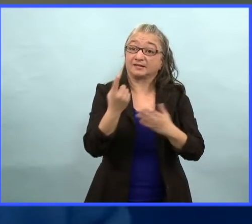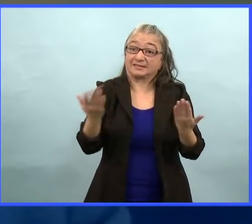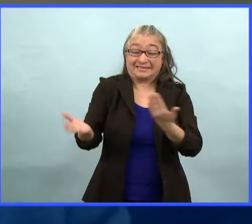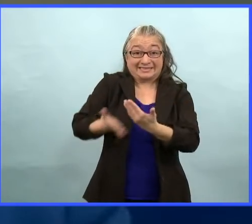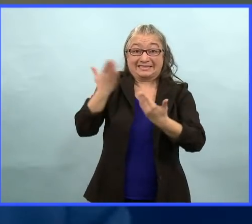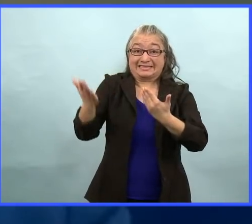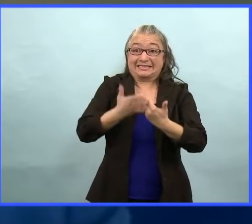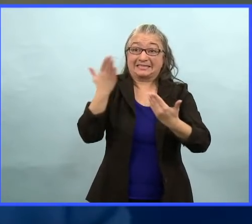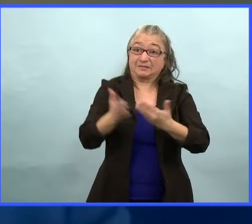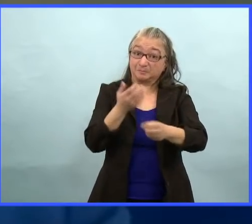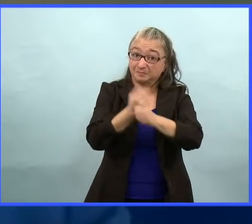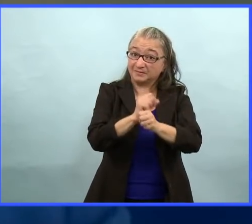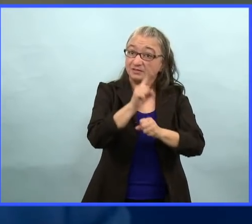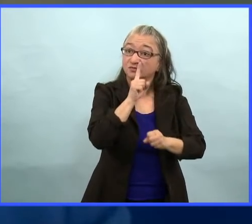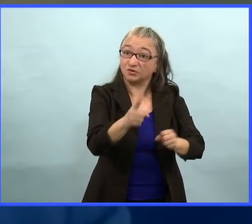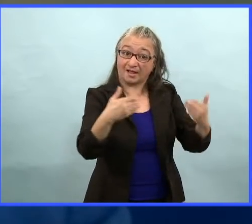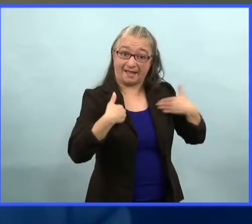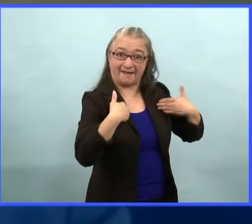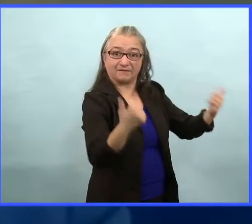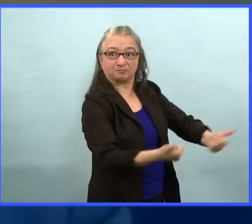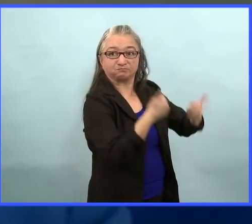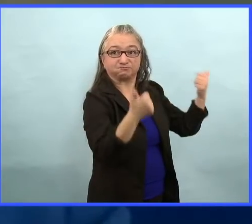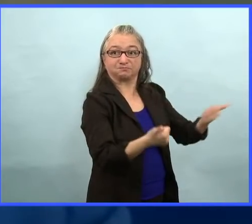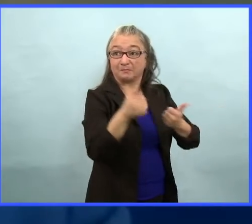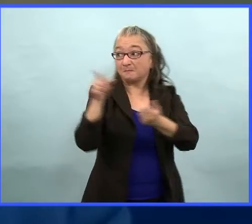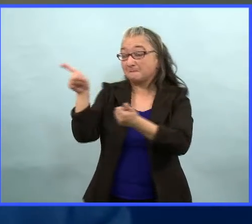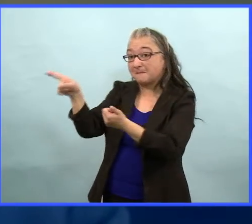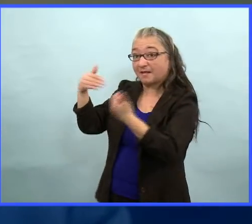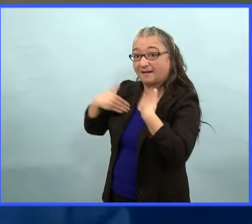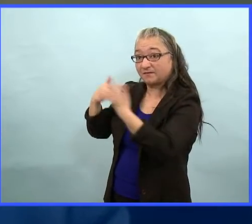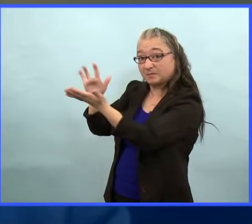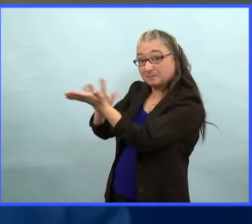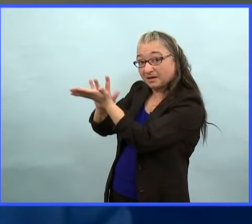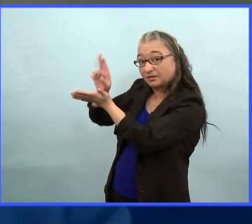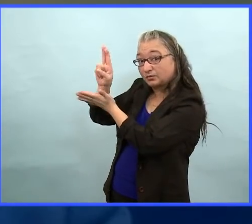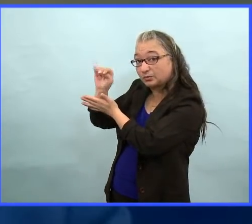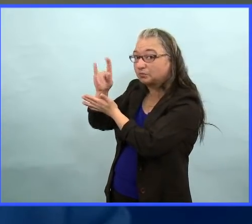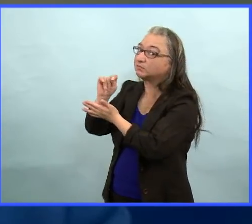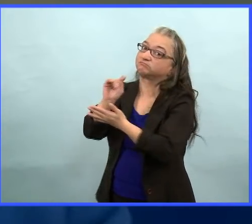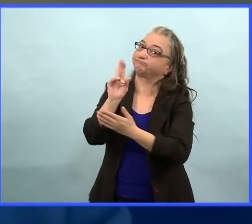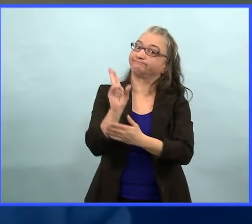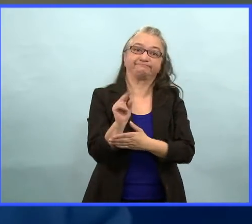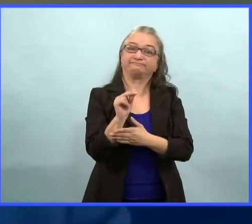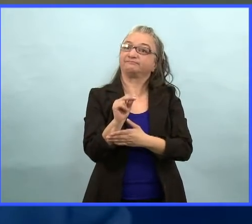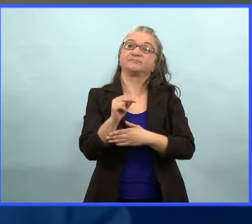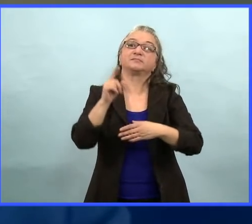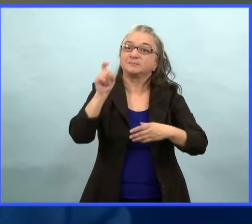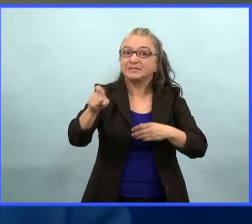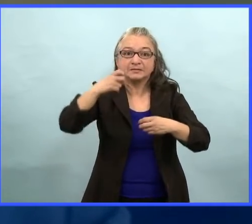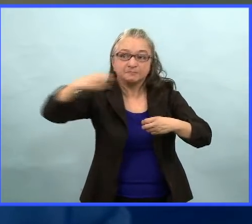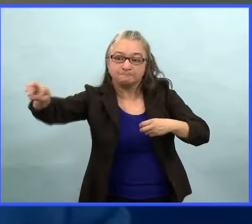areas like icu impacts our capacity to provide other services such as non-emergent surgeries